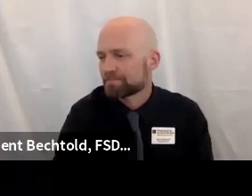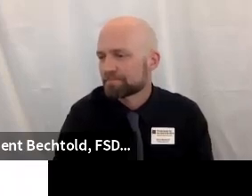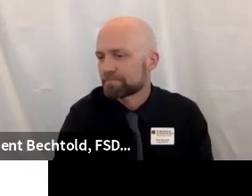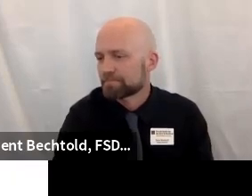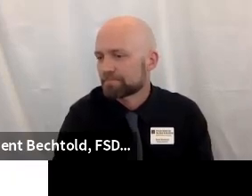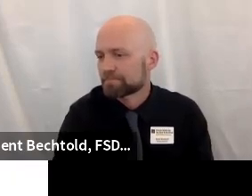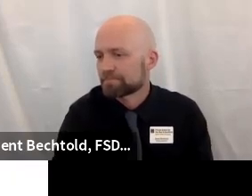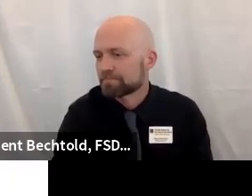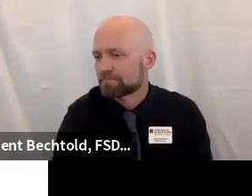Dude. Dude!